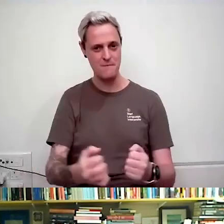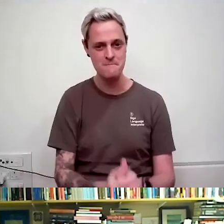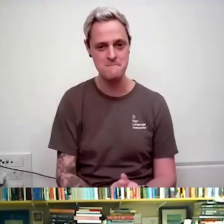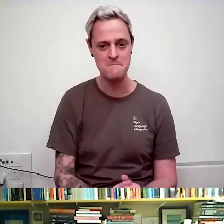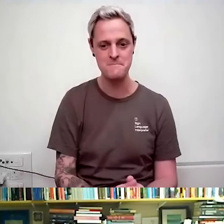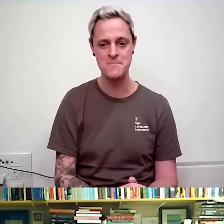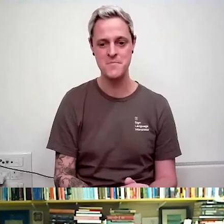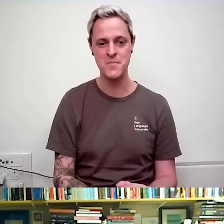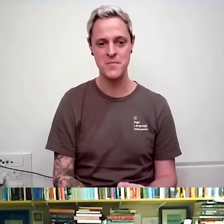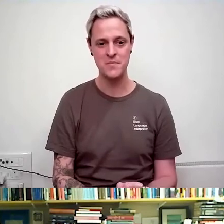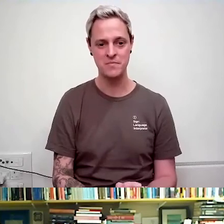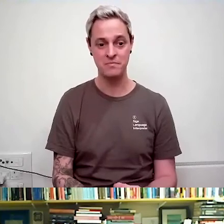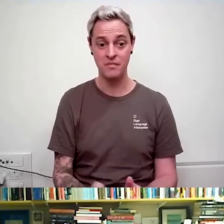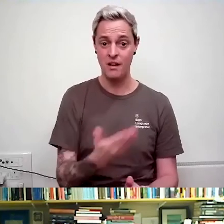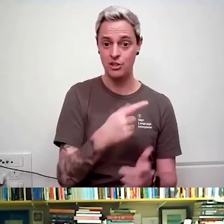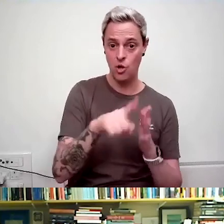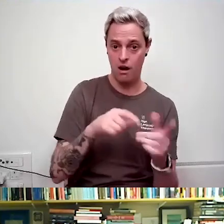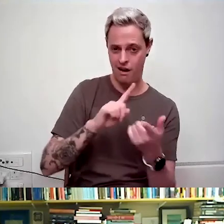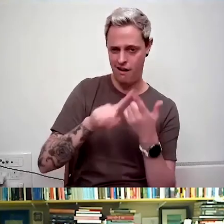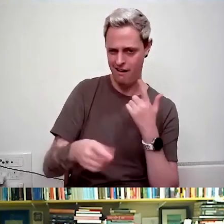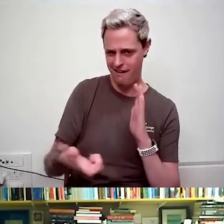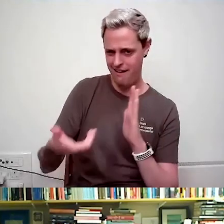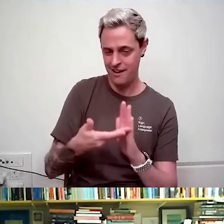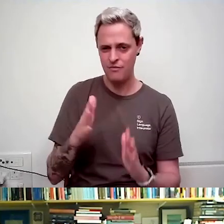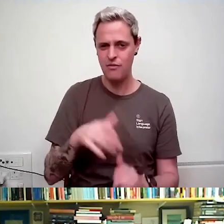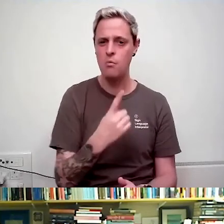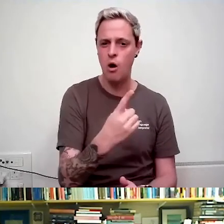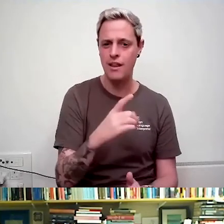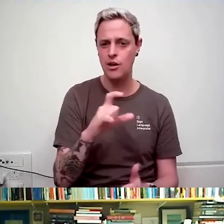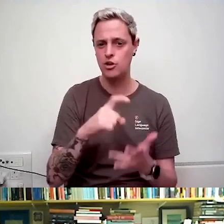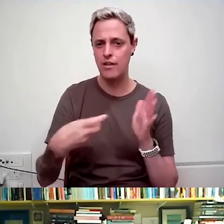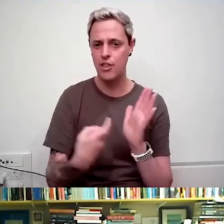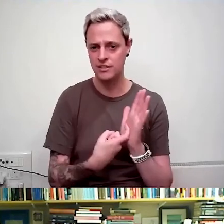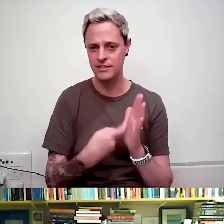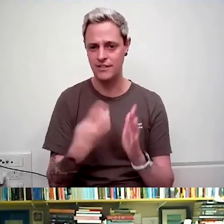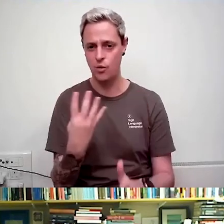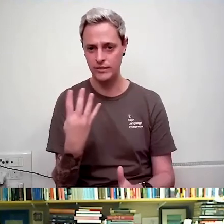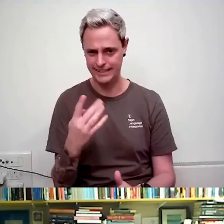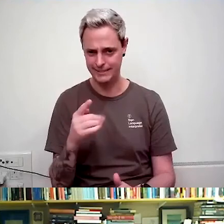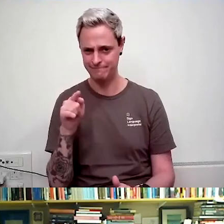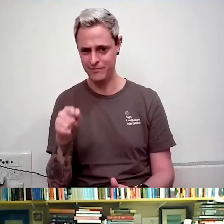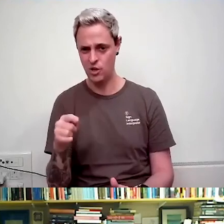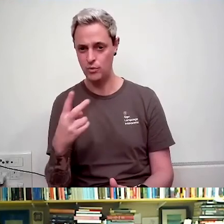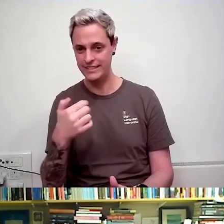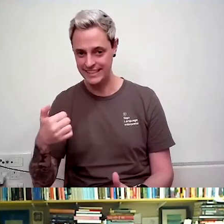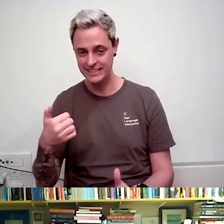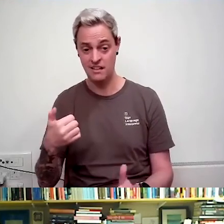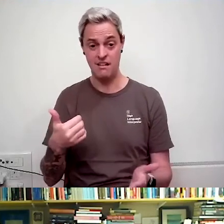[JOANNA] yeah I would just add them from 1 Corinthians 14, em, 26, "everything must be done so, the church may be built up".